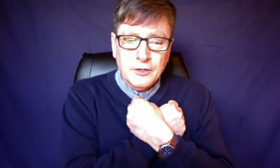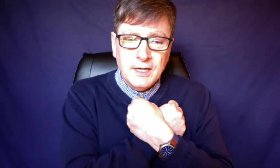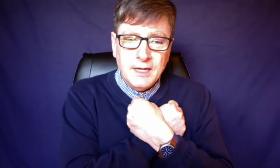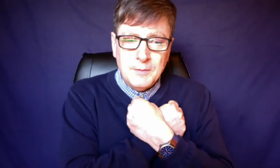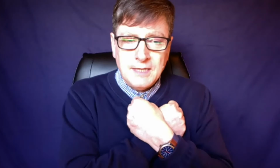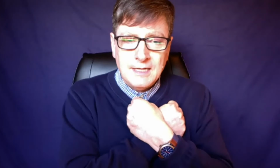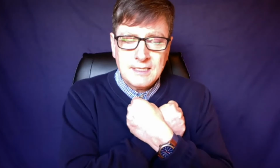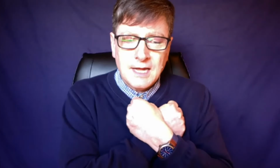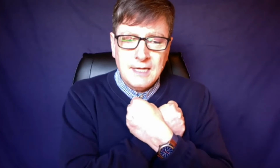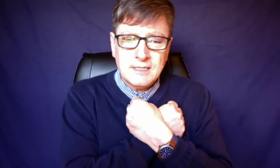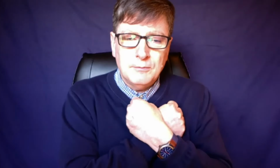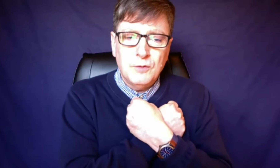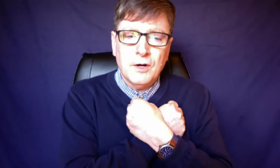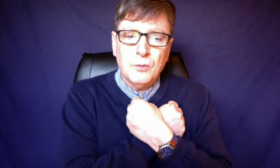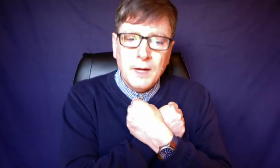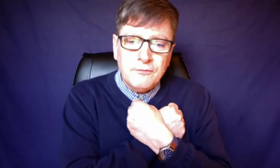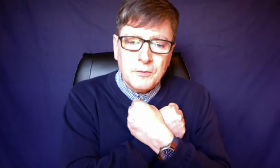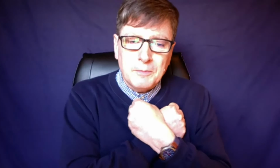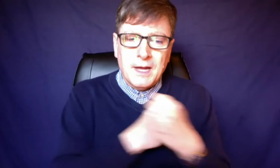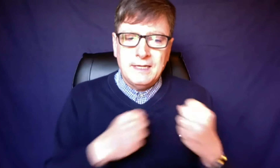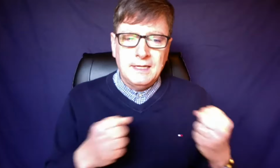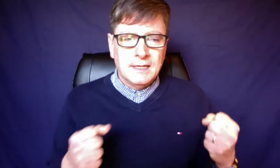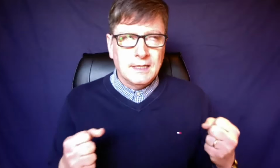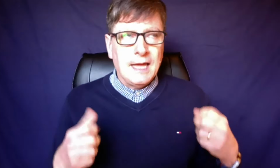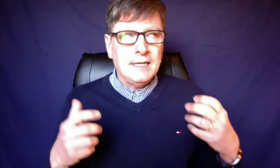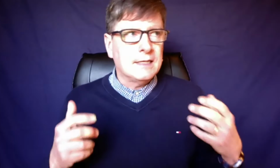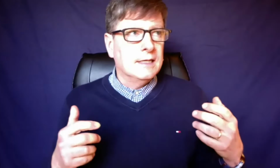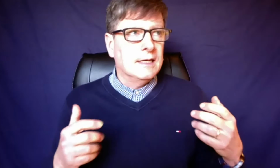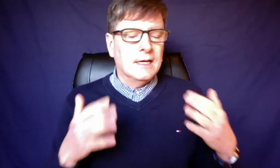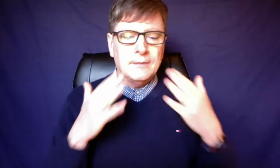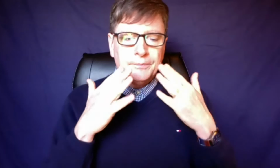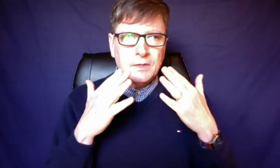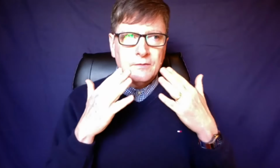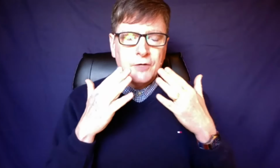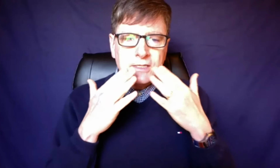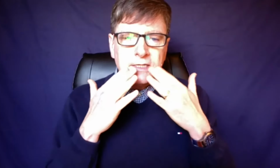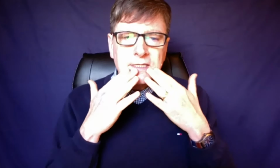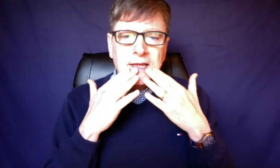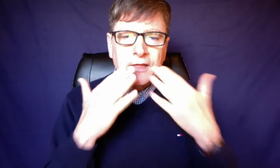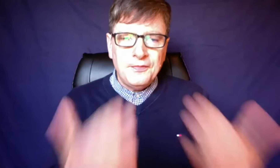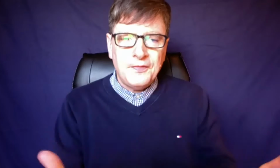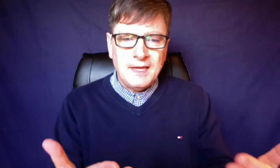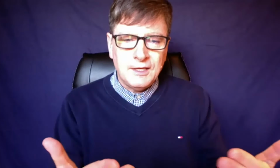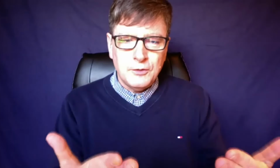so you can see it -- want -- or maybe the love for love before we learn